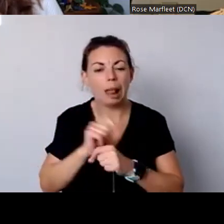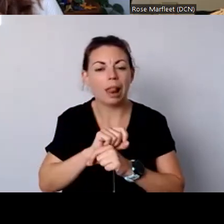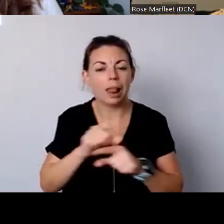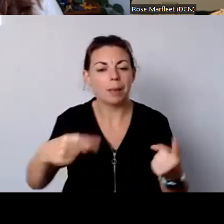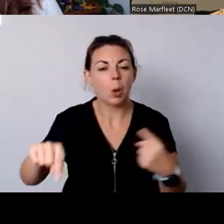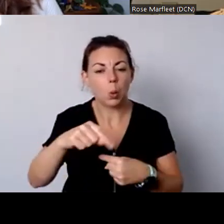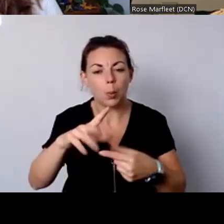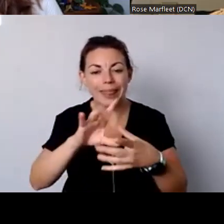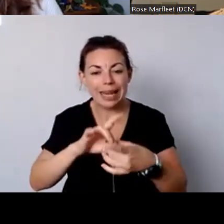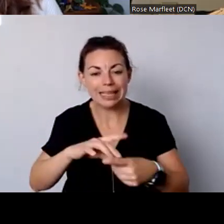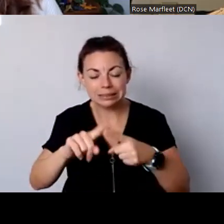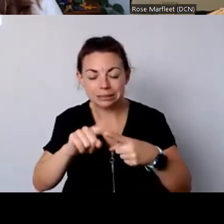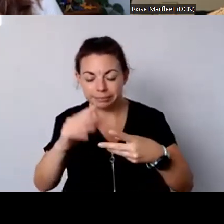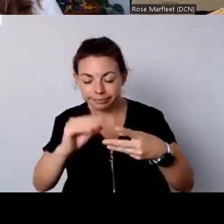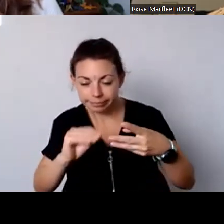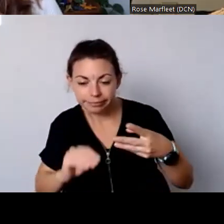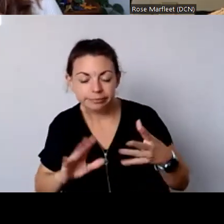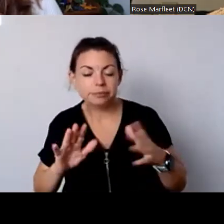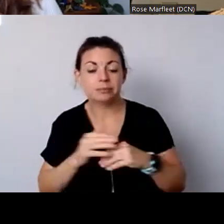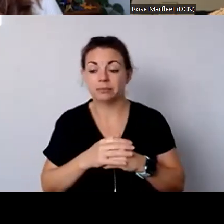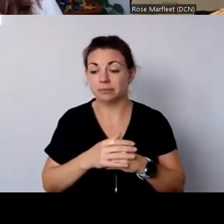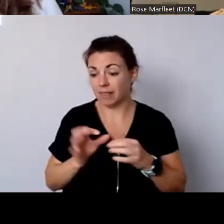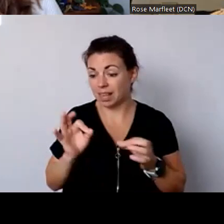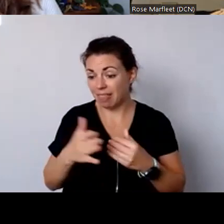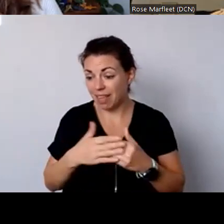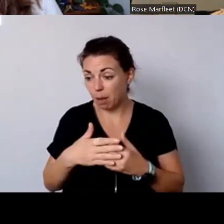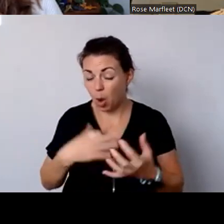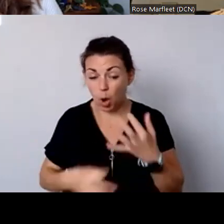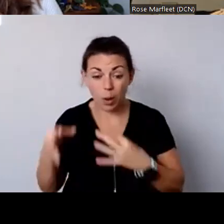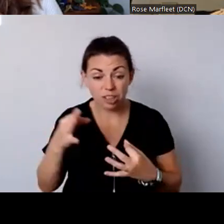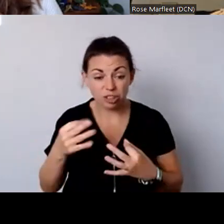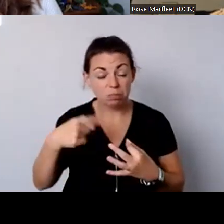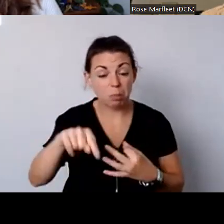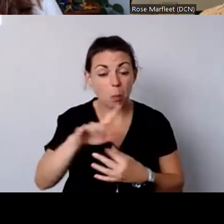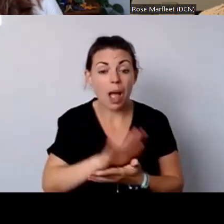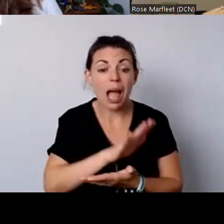No more questions have come in, so everyone's happy, hopefully.